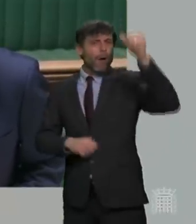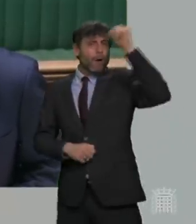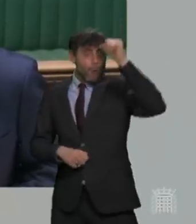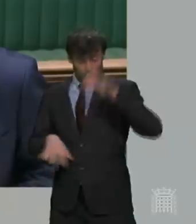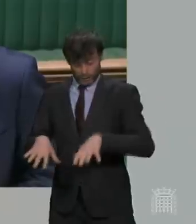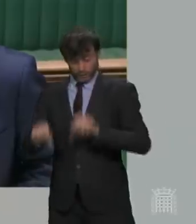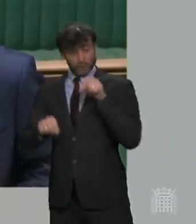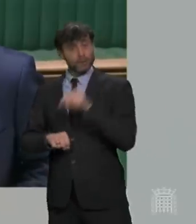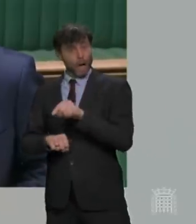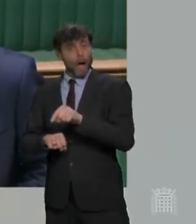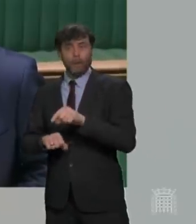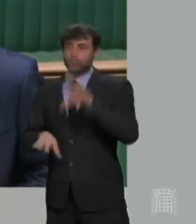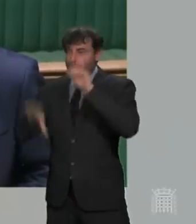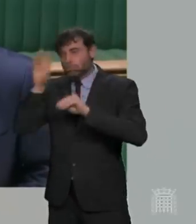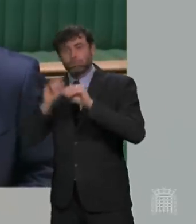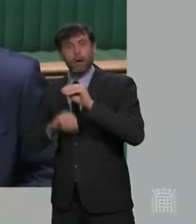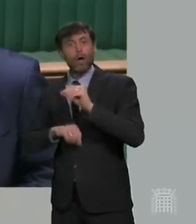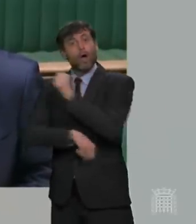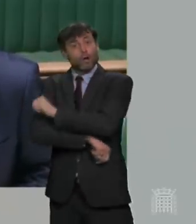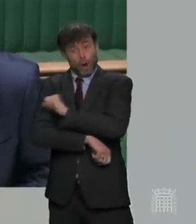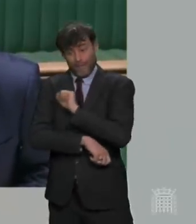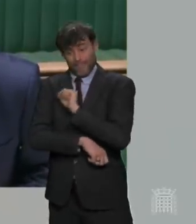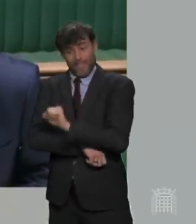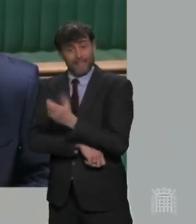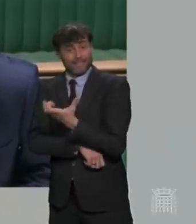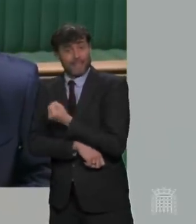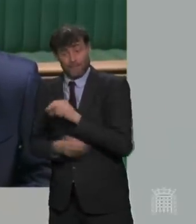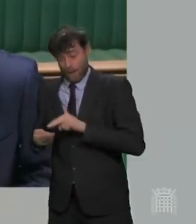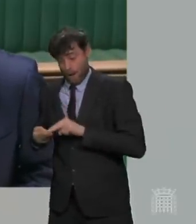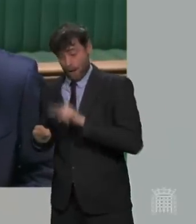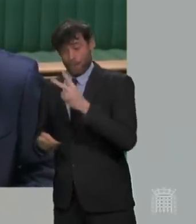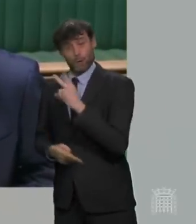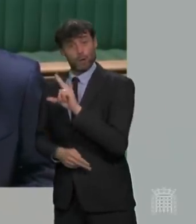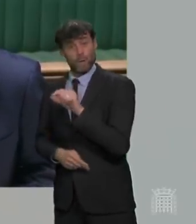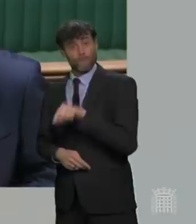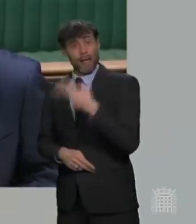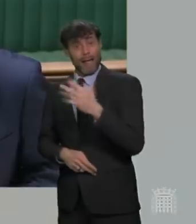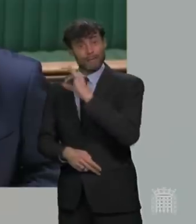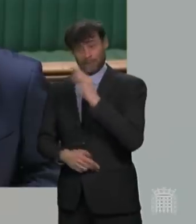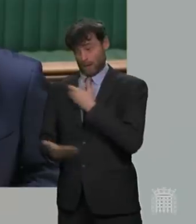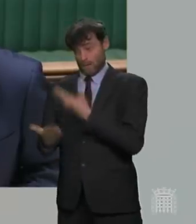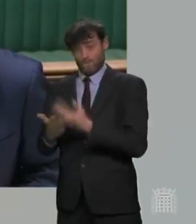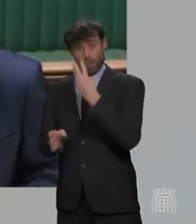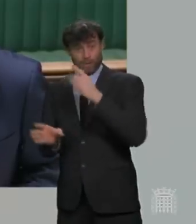gone up by 12.8% over the last three years, and it is thanks to the package that this Government